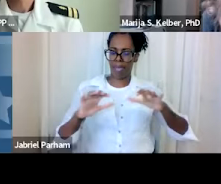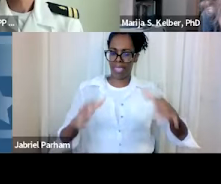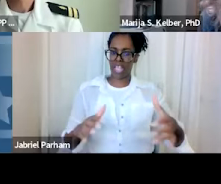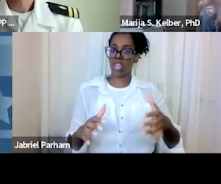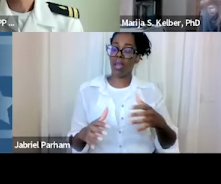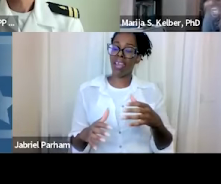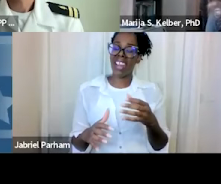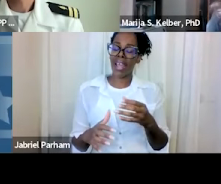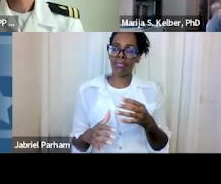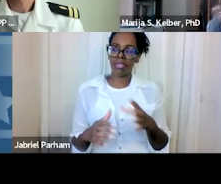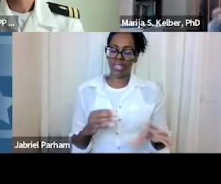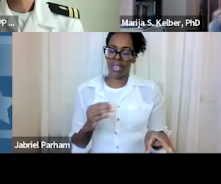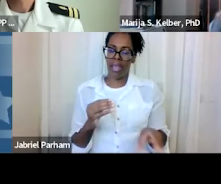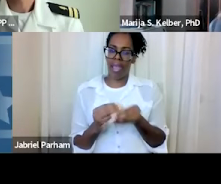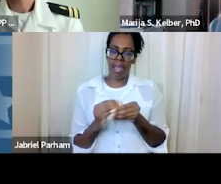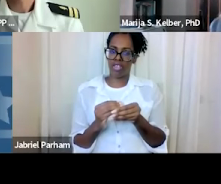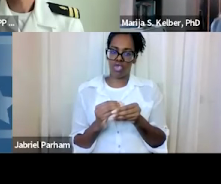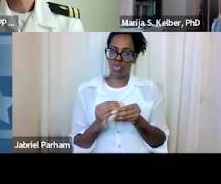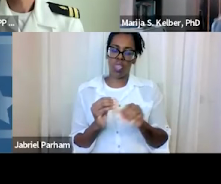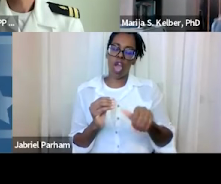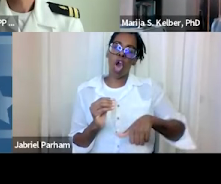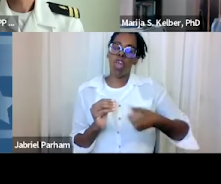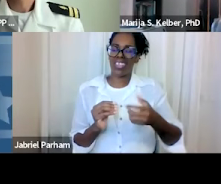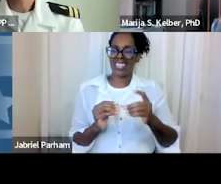in addition to the diagnoses that we just talked about.